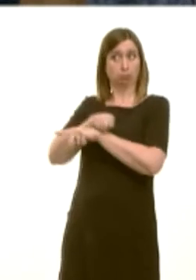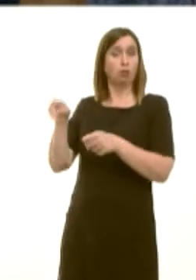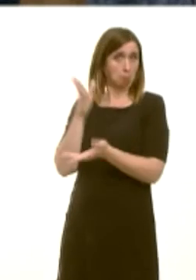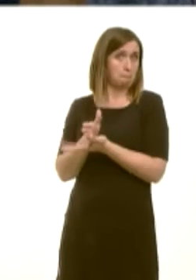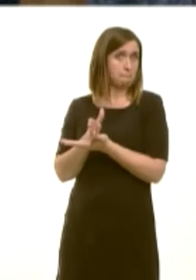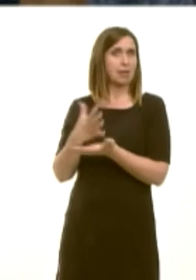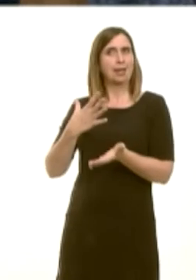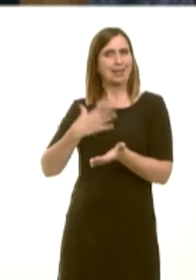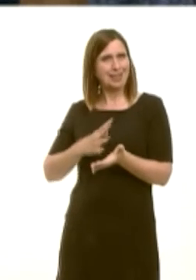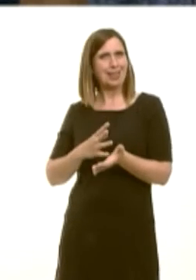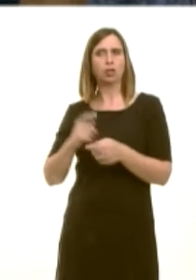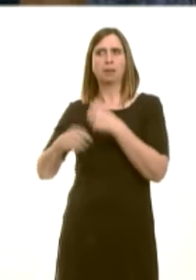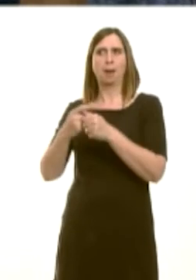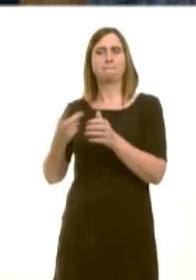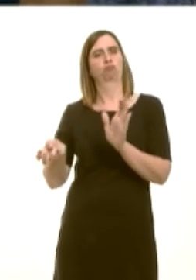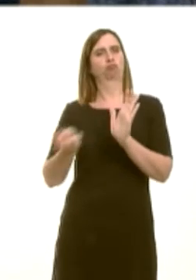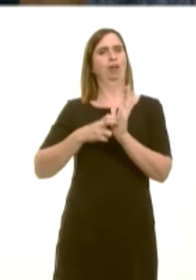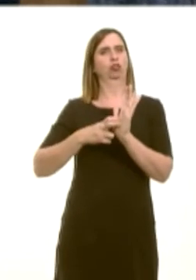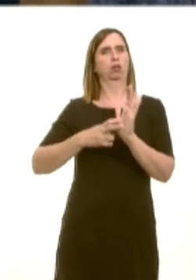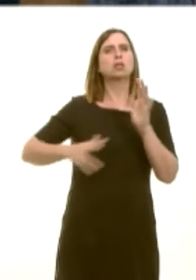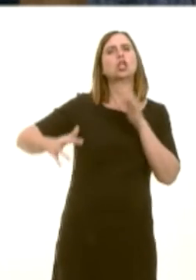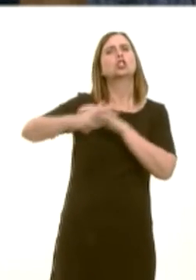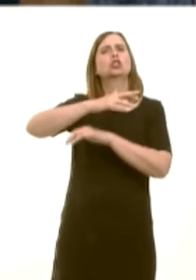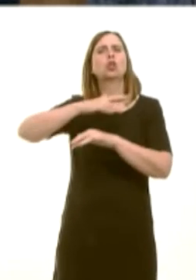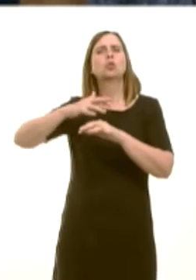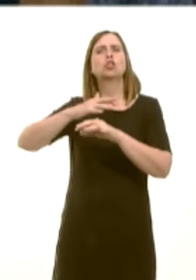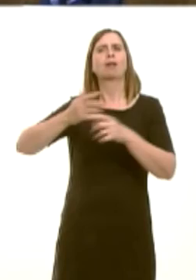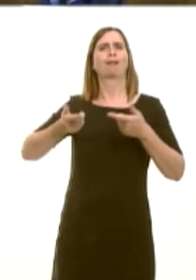social landlord to receive the social housing grant direct.